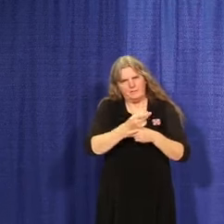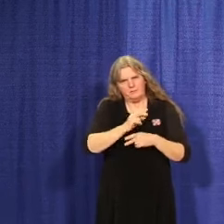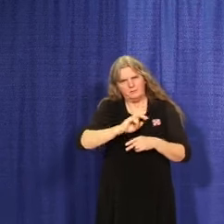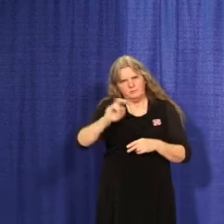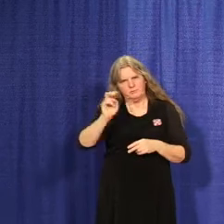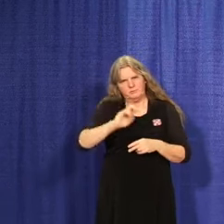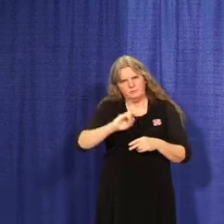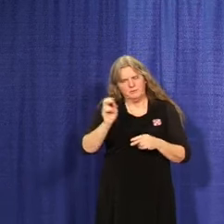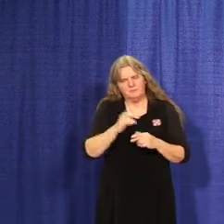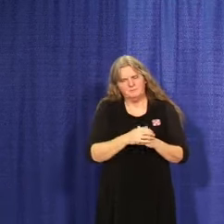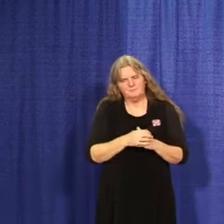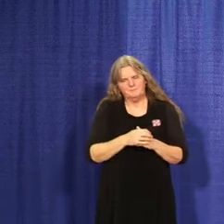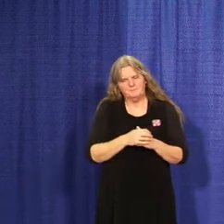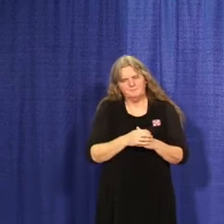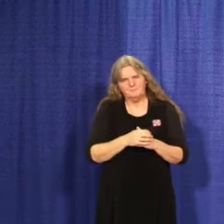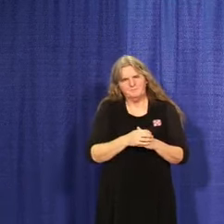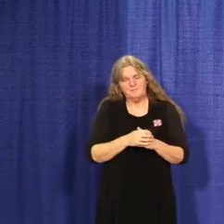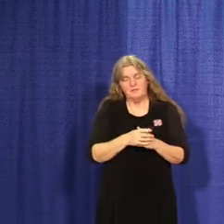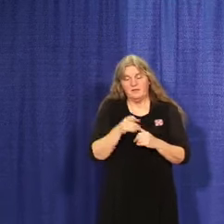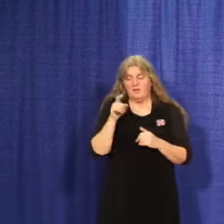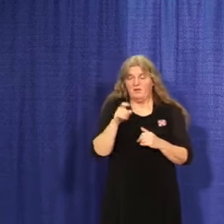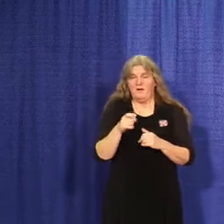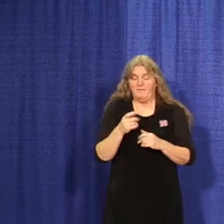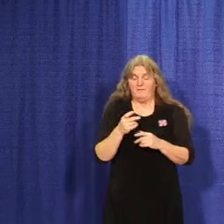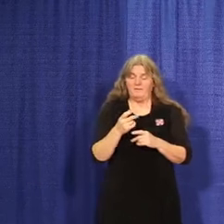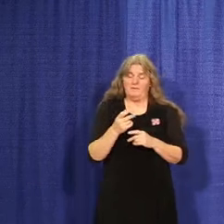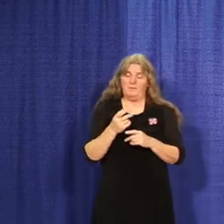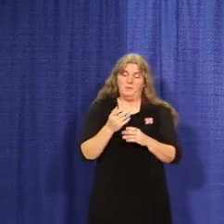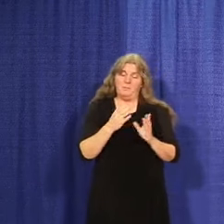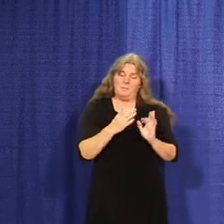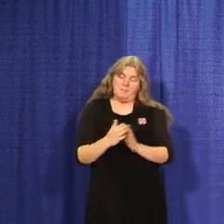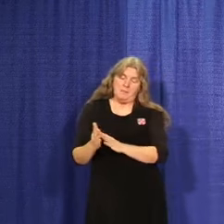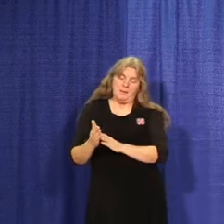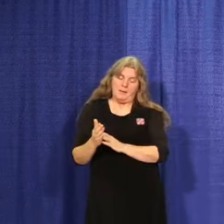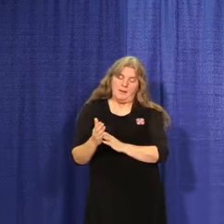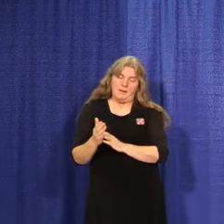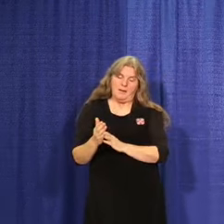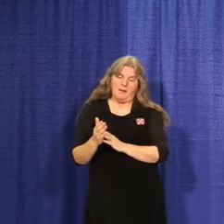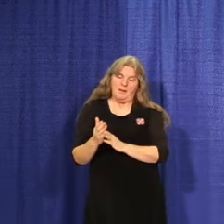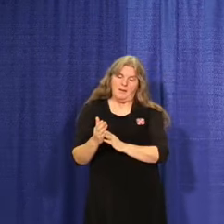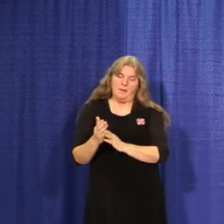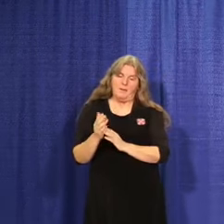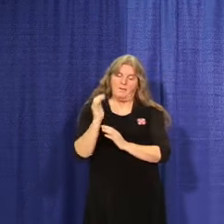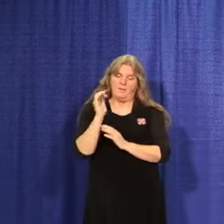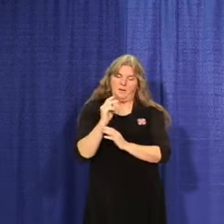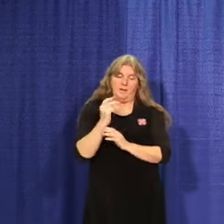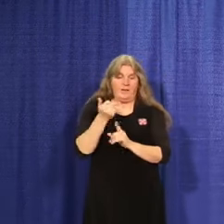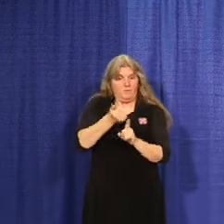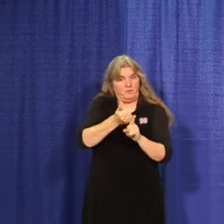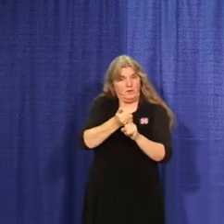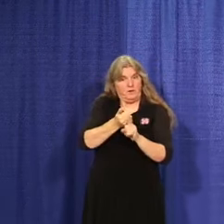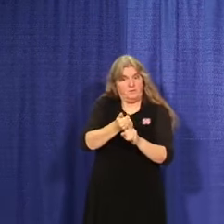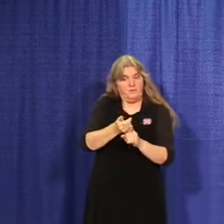it at this point with the view, if you do decide to go to self isolate on return for most